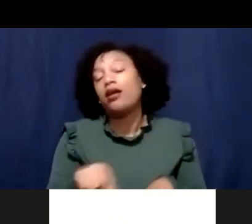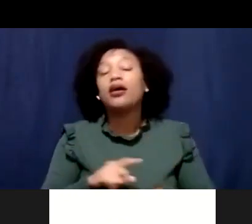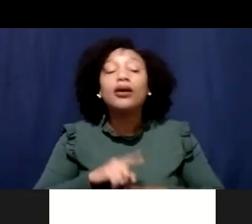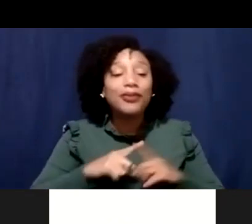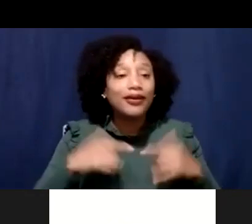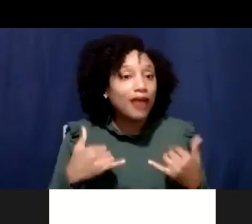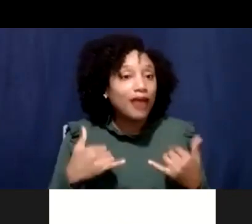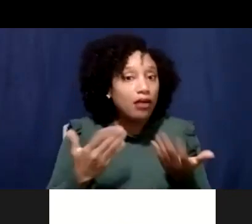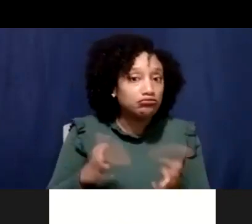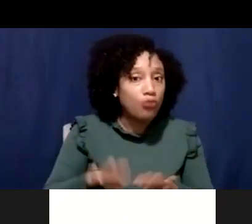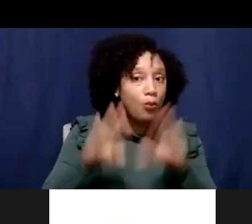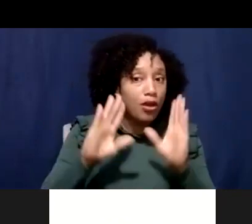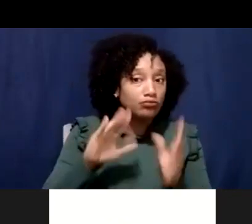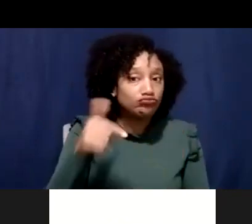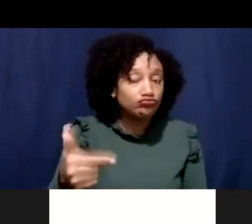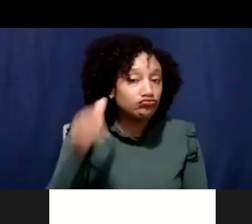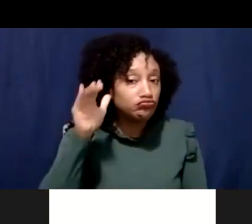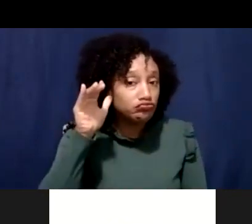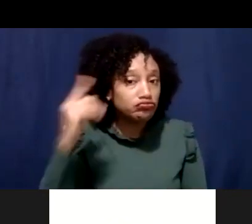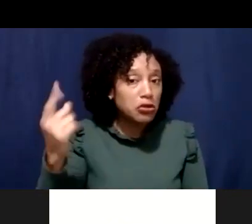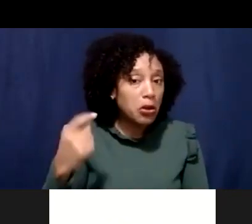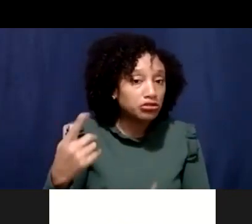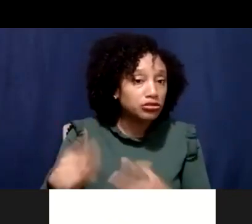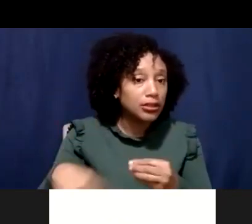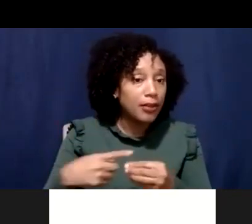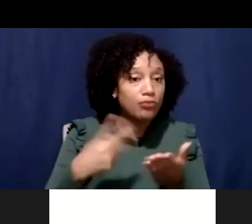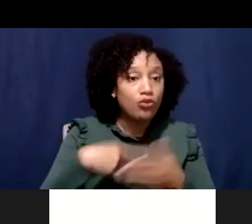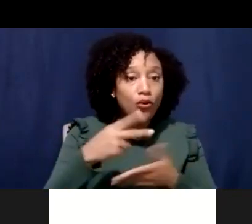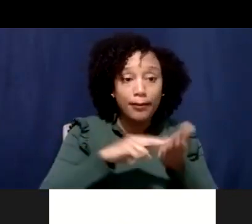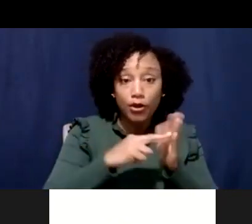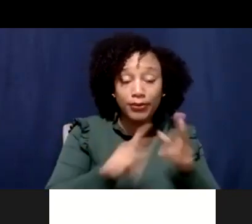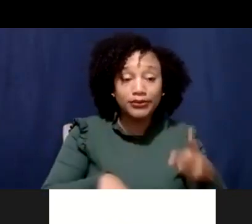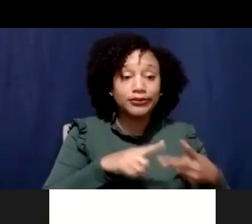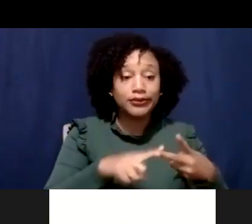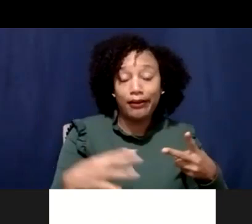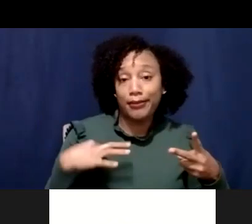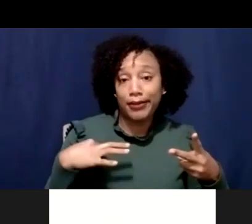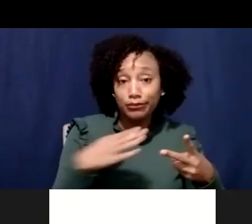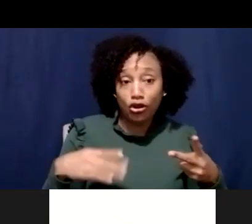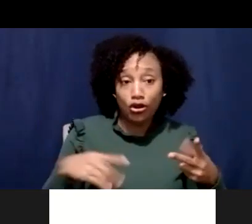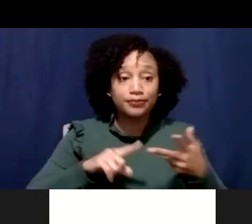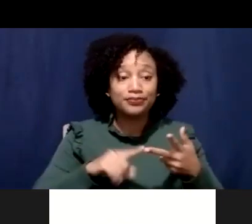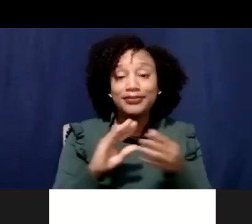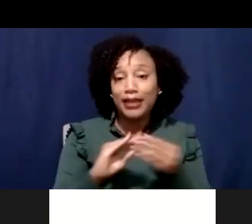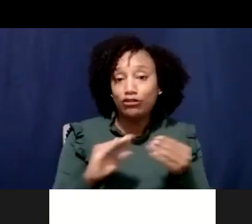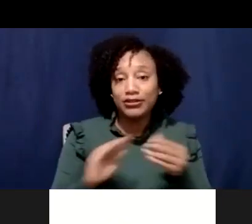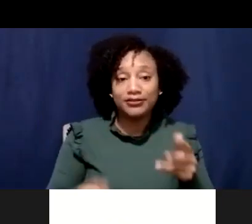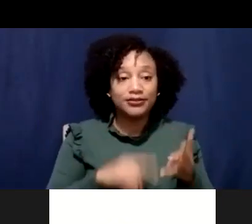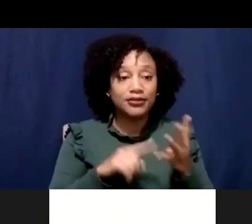are there any questions about program purpose, the application components, the narrative, or the project budgets?